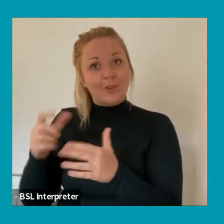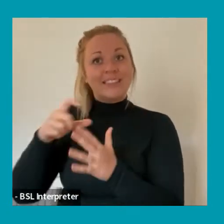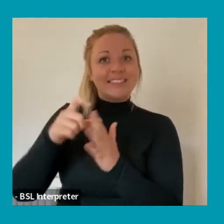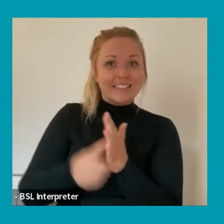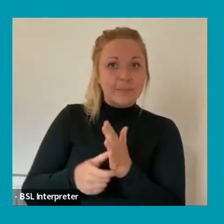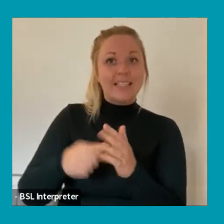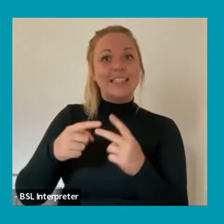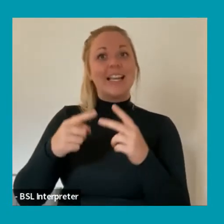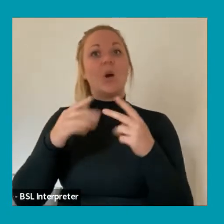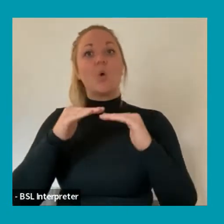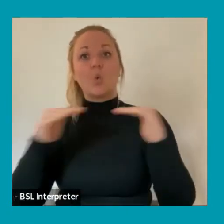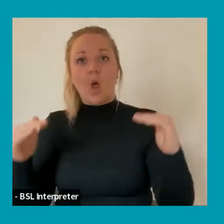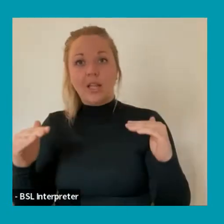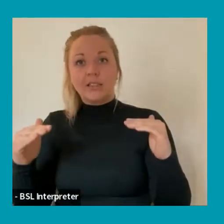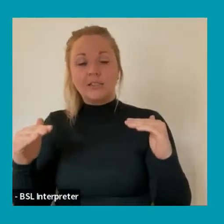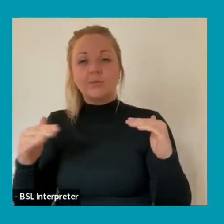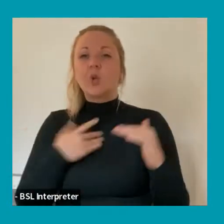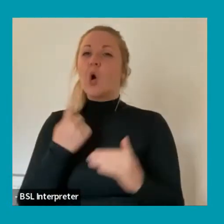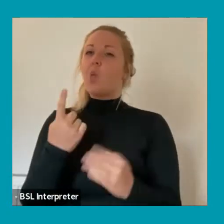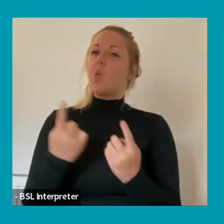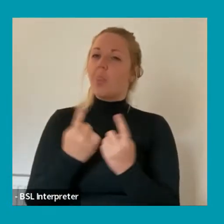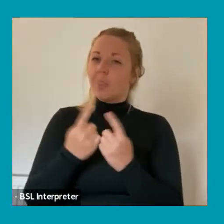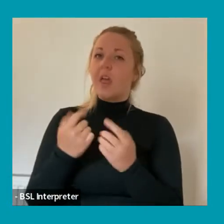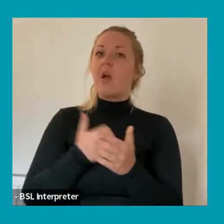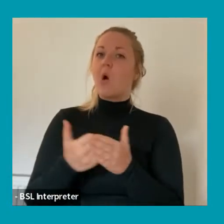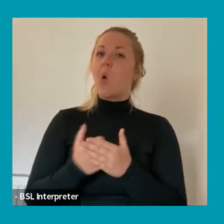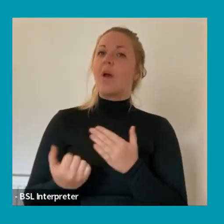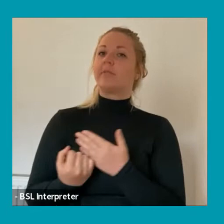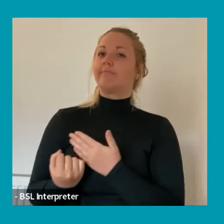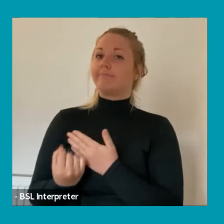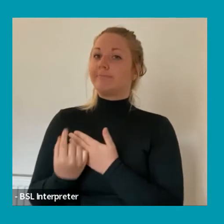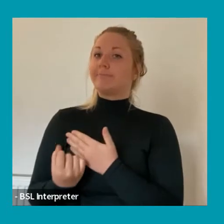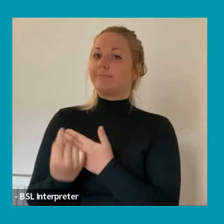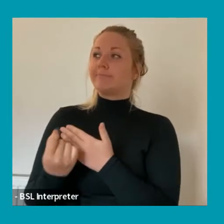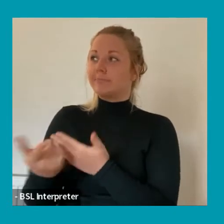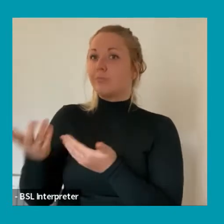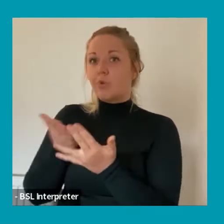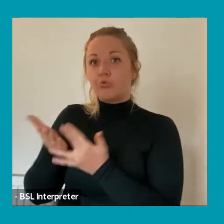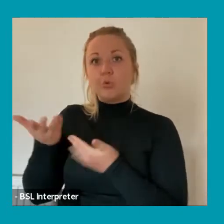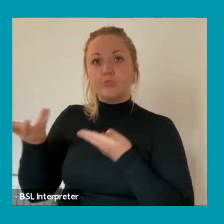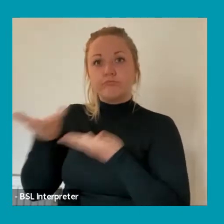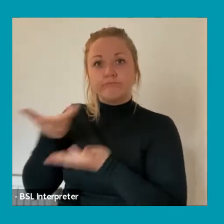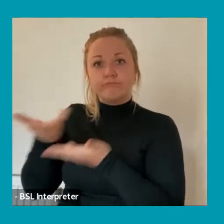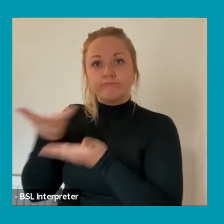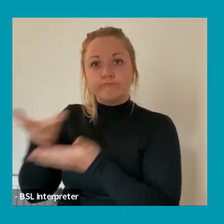One thing that really, kept coming up time and time again in our conversations was about the value of